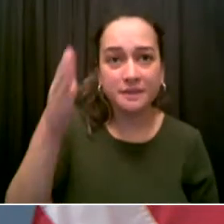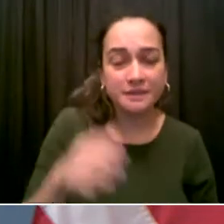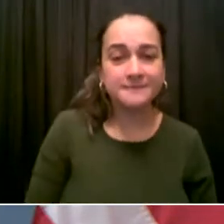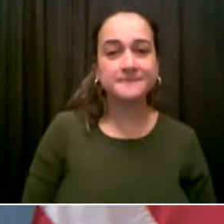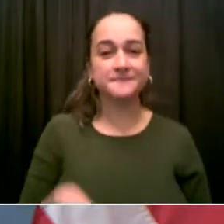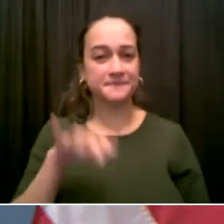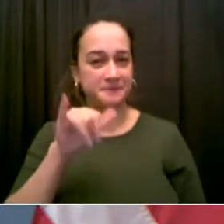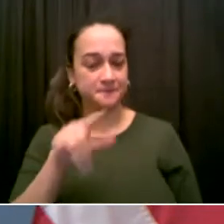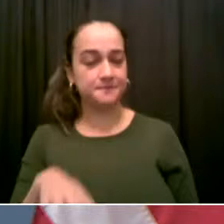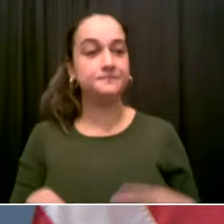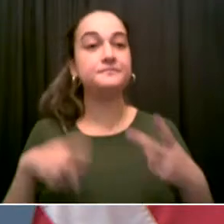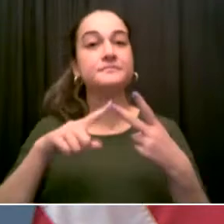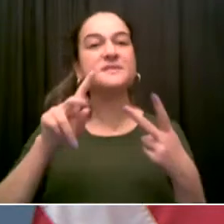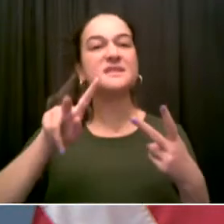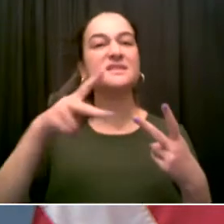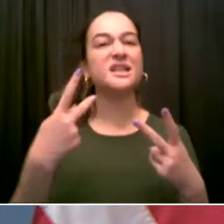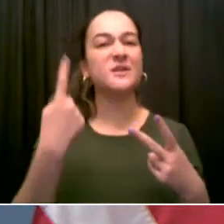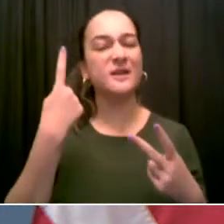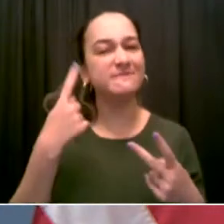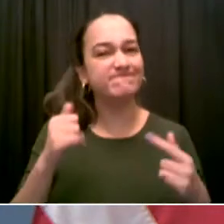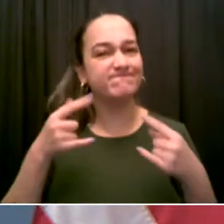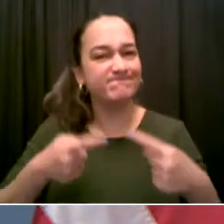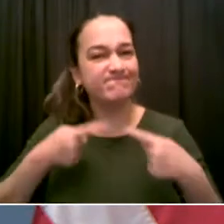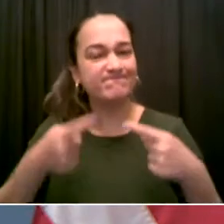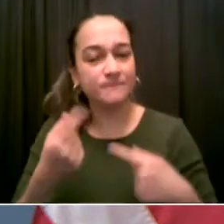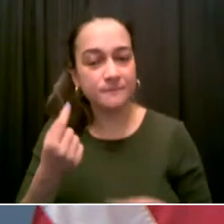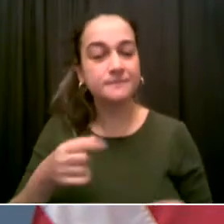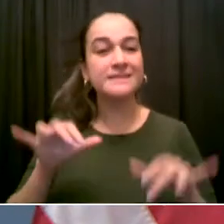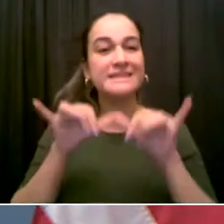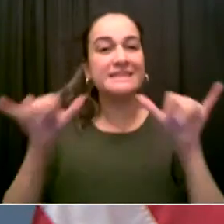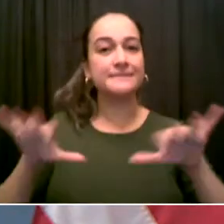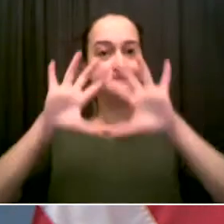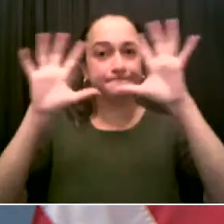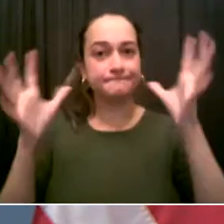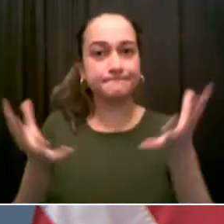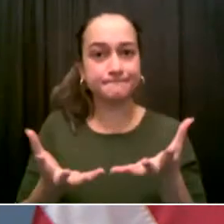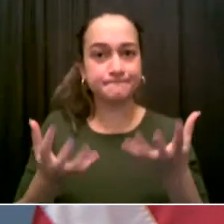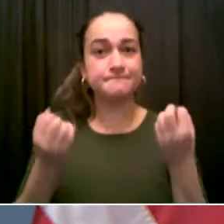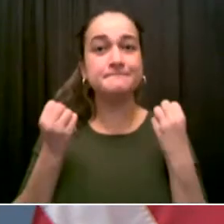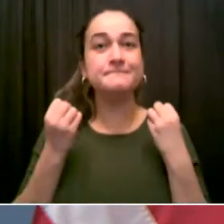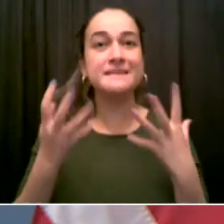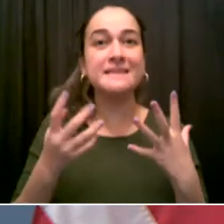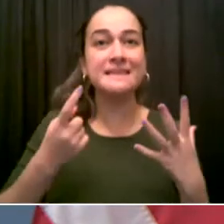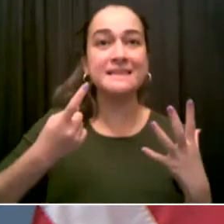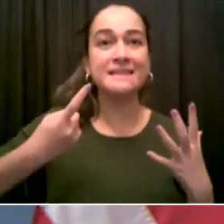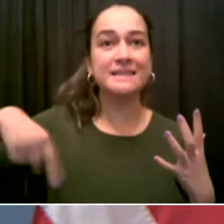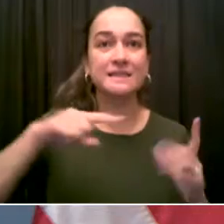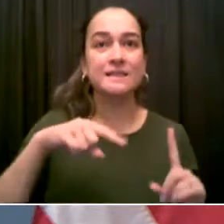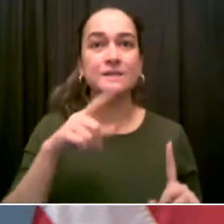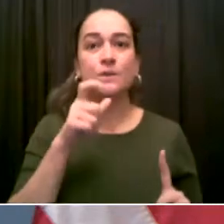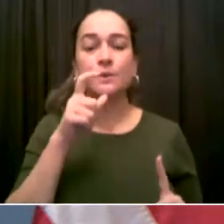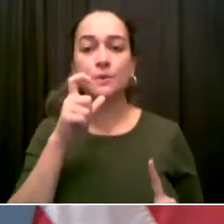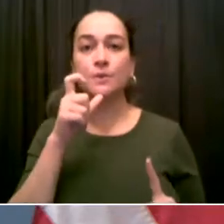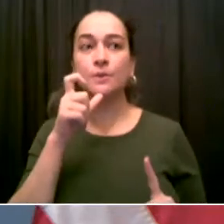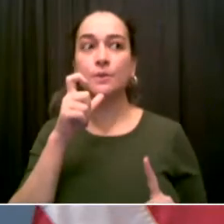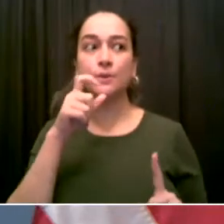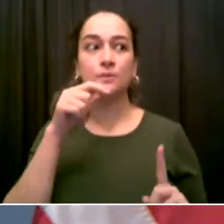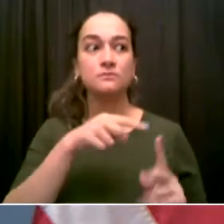PEOPLE ARE TO PREVENT BARRIERS FROM THEM COMING IN. OF COURSE, WE NEED TO CONNECT PEOPLE TO PERMANENT HOUSING. THE OTHER LEE I SIMPLY THE OPERATION F OO U ONGOING DEPARMT OF PUBLISC E